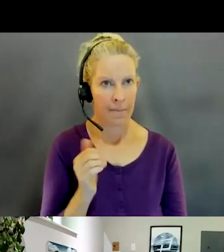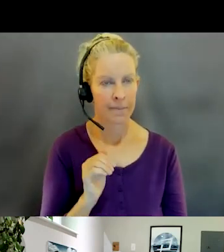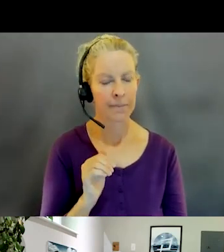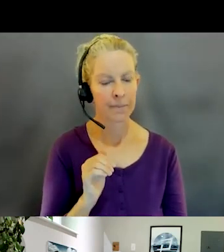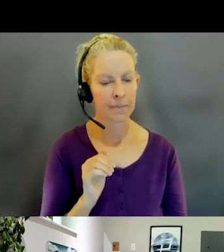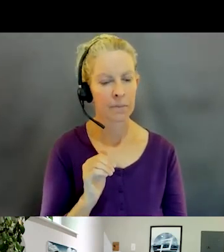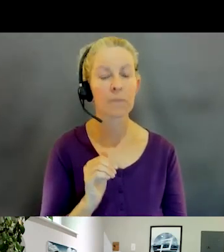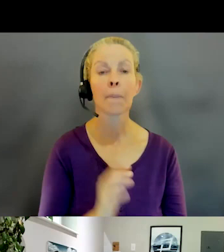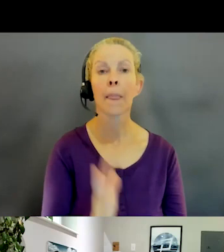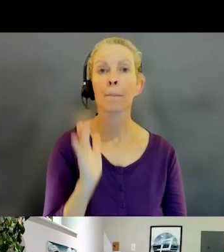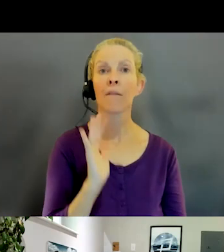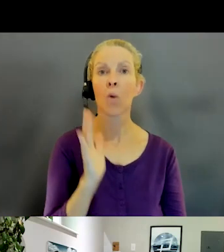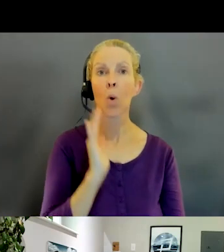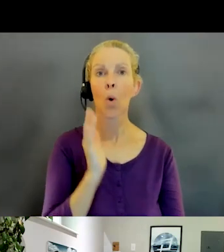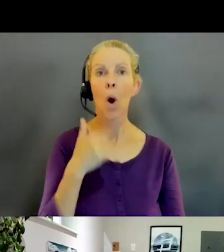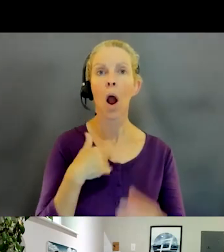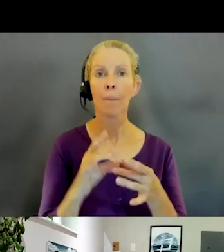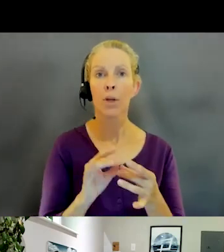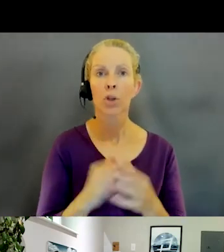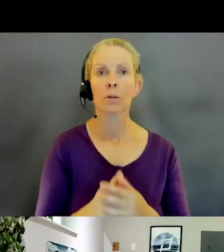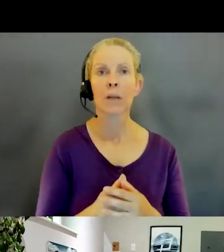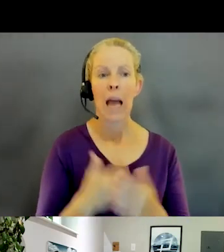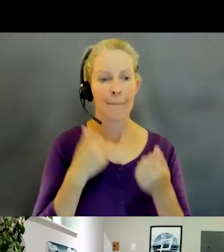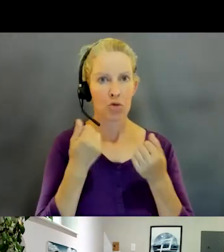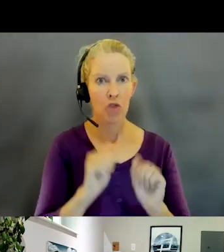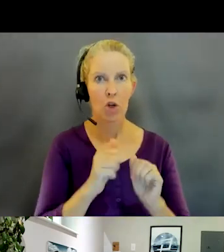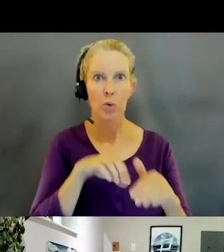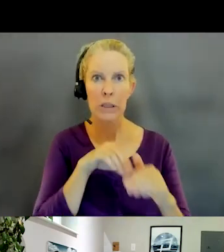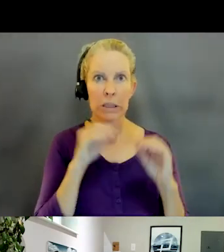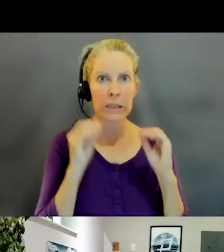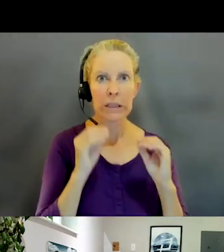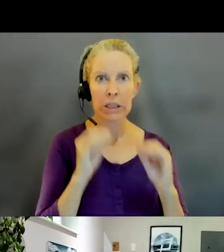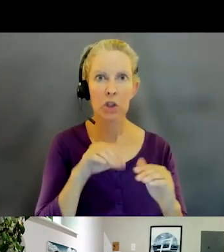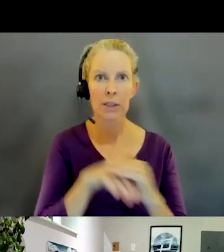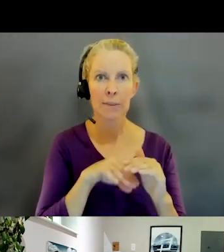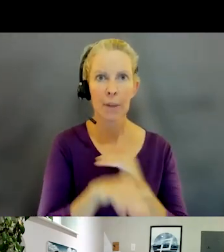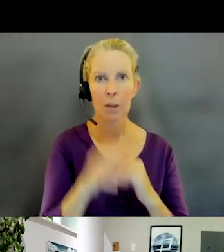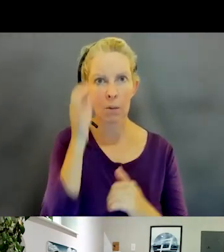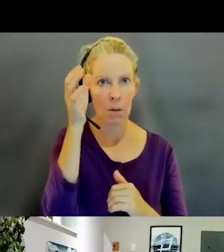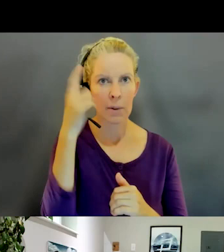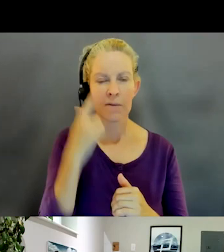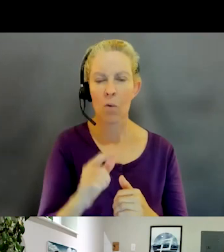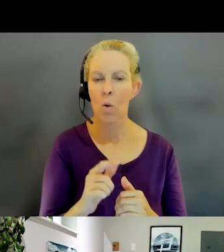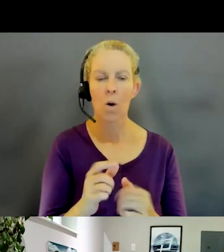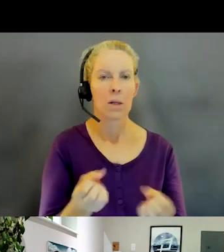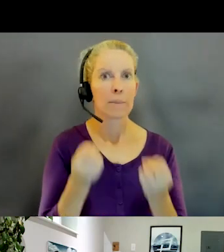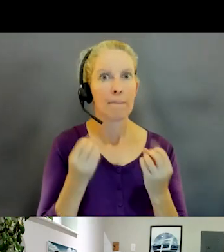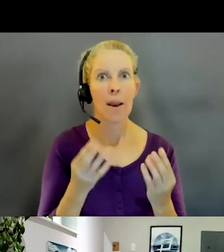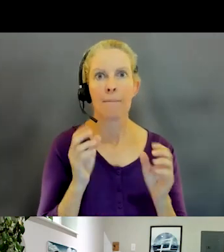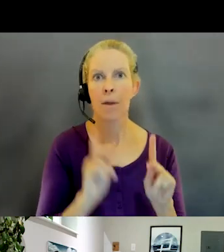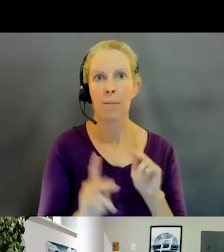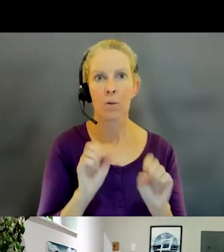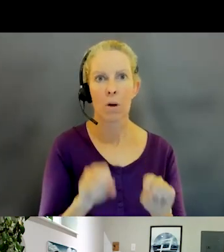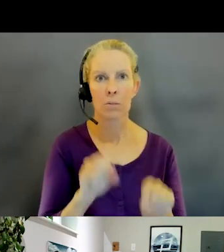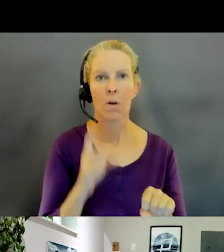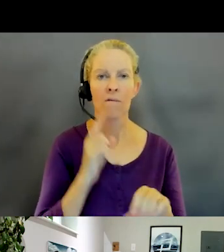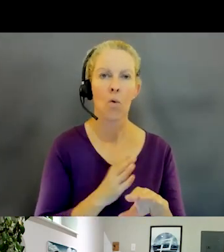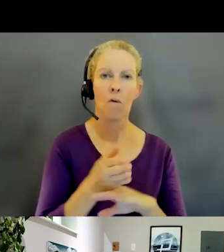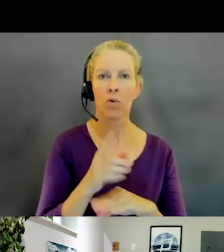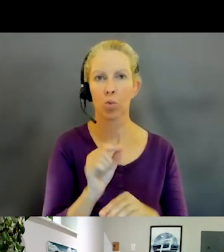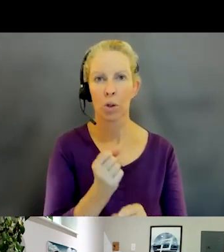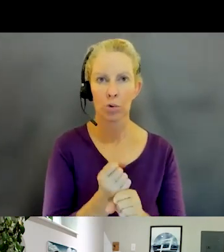trying to teach accessibility to as many people as I could for over 20 years, and when I think about